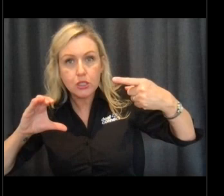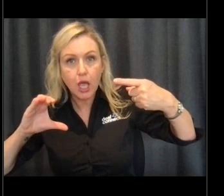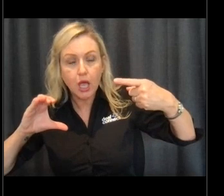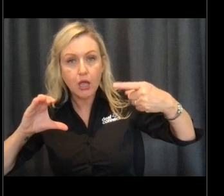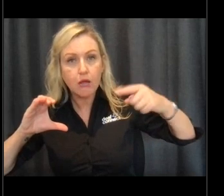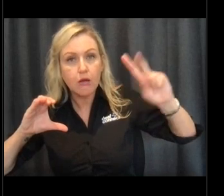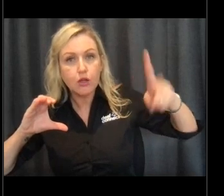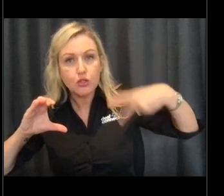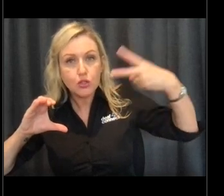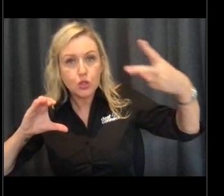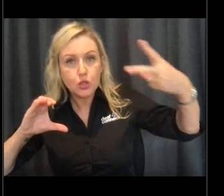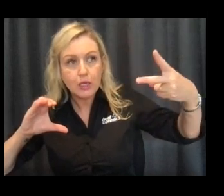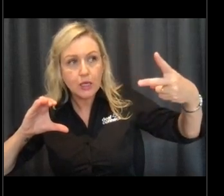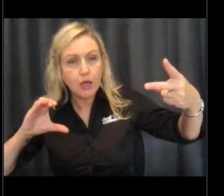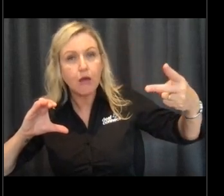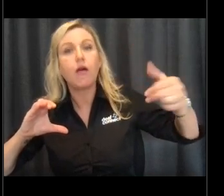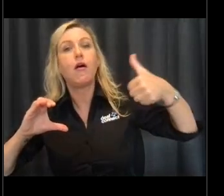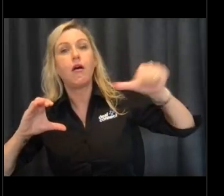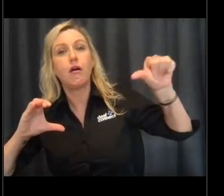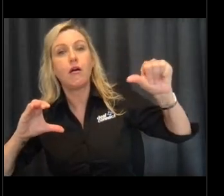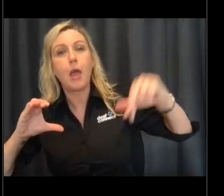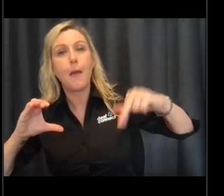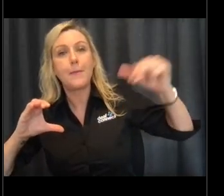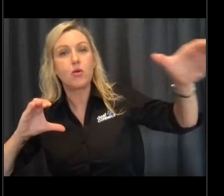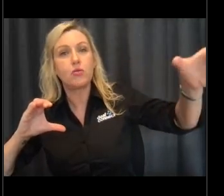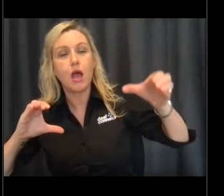So that's worth thinking about.